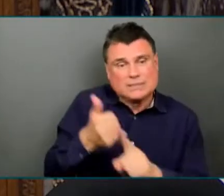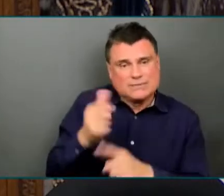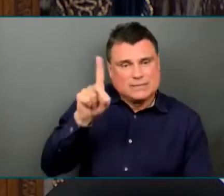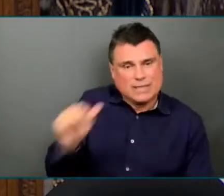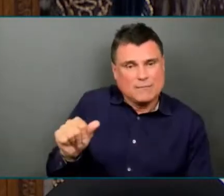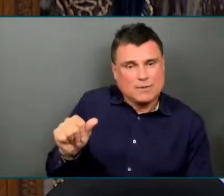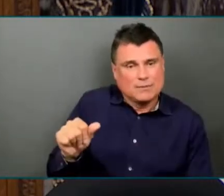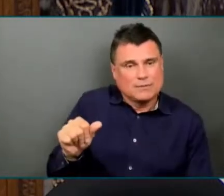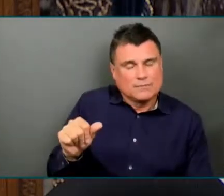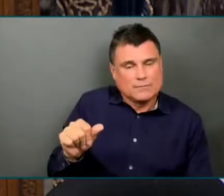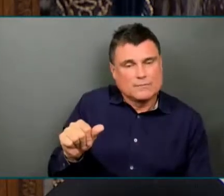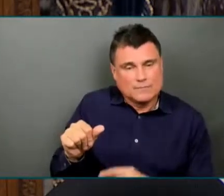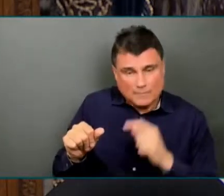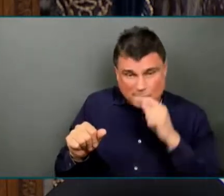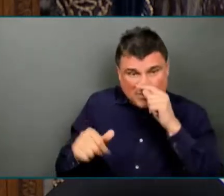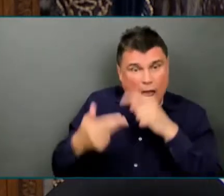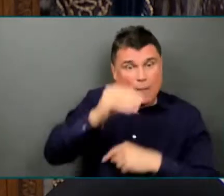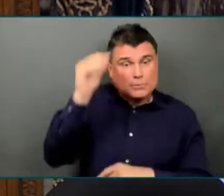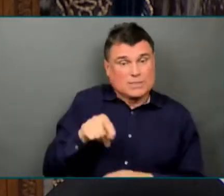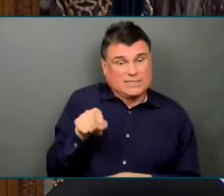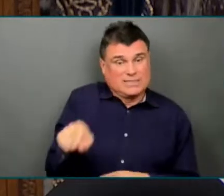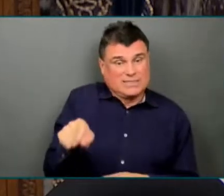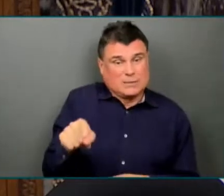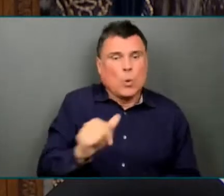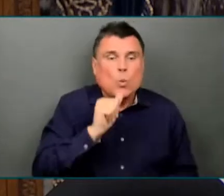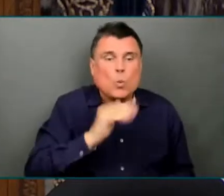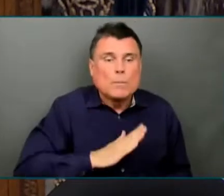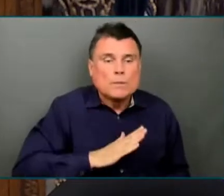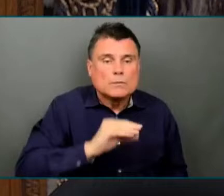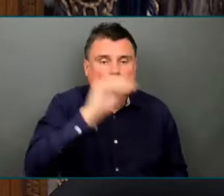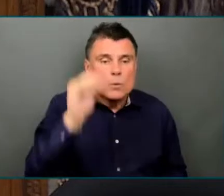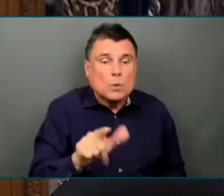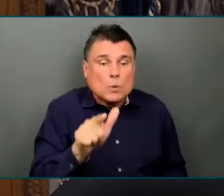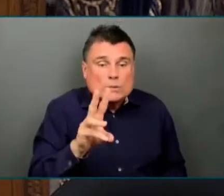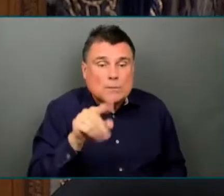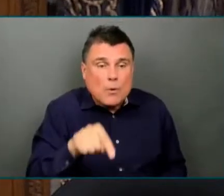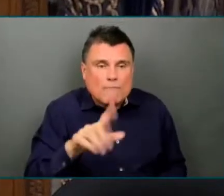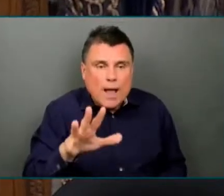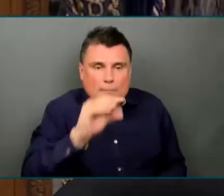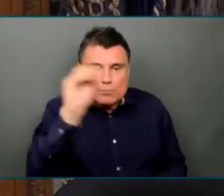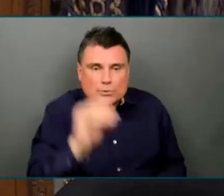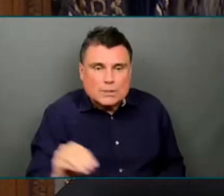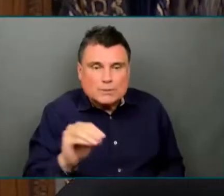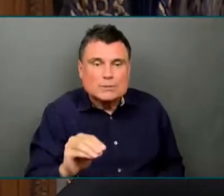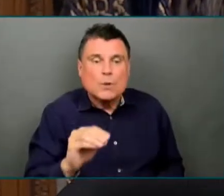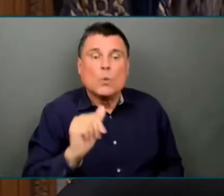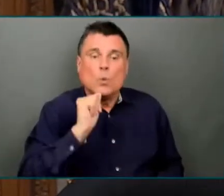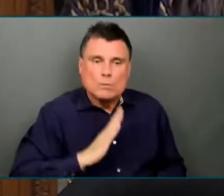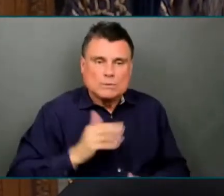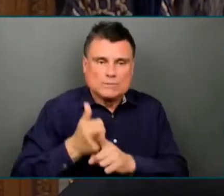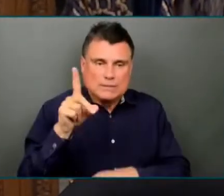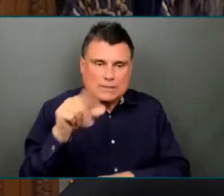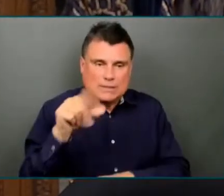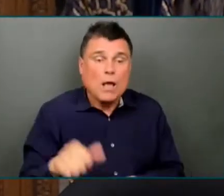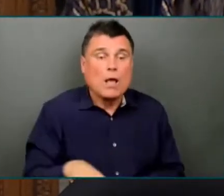report living with a disability, while only 22.9 percent of men report living with a disability.